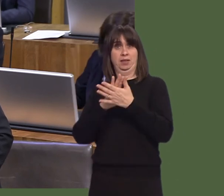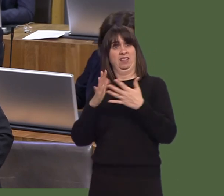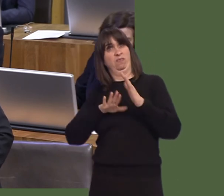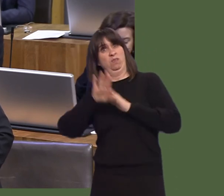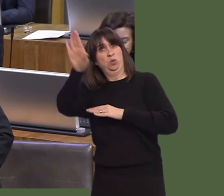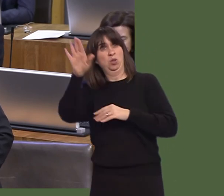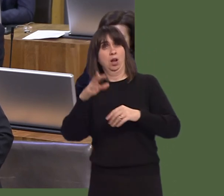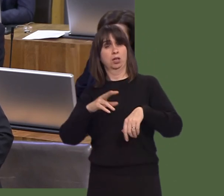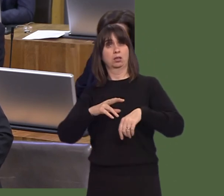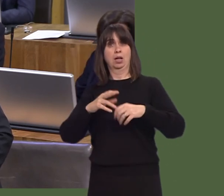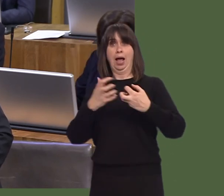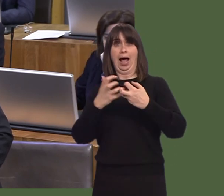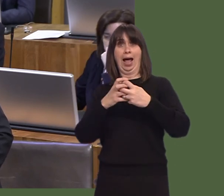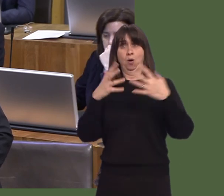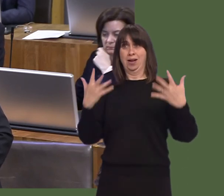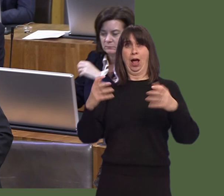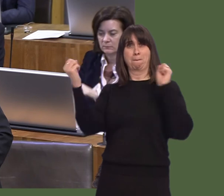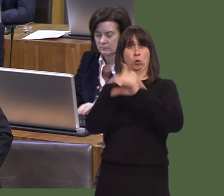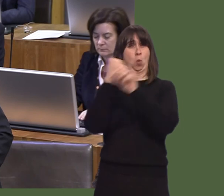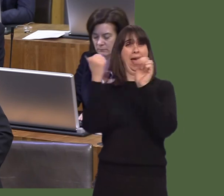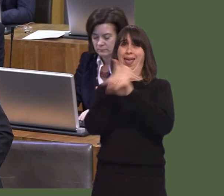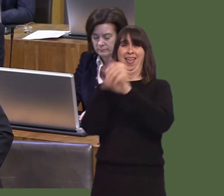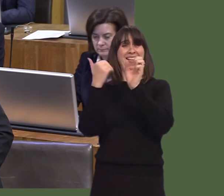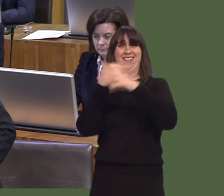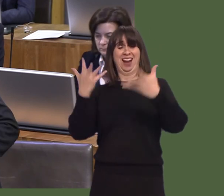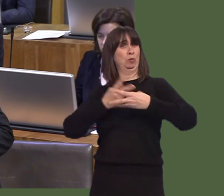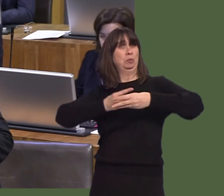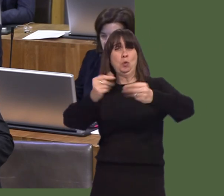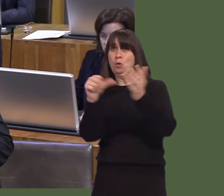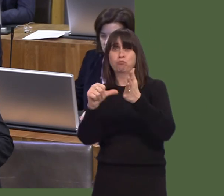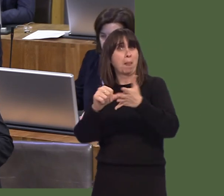United Kingdom Government to secure an agreement that would be of benefit to both Wales and, of course, the UK.